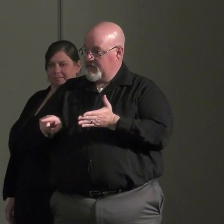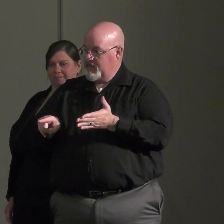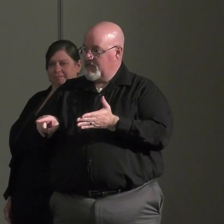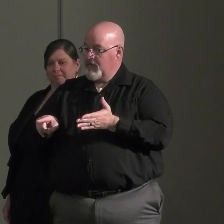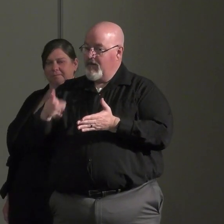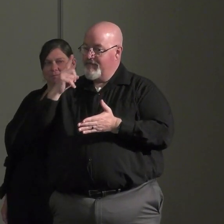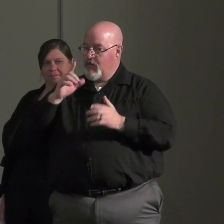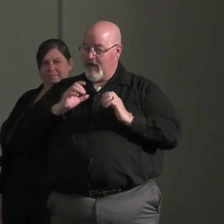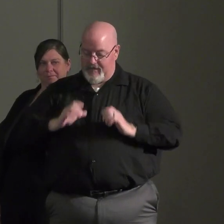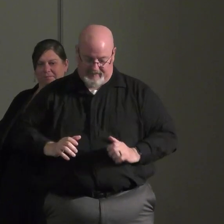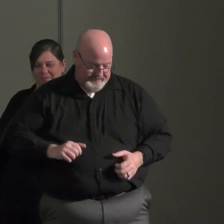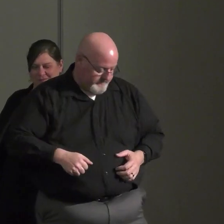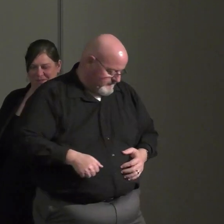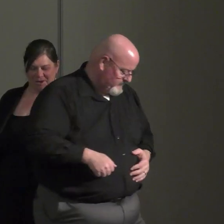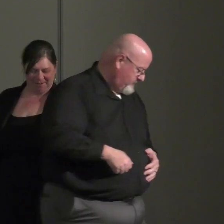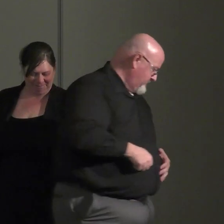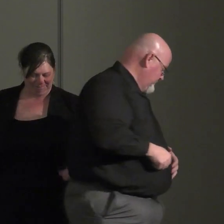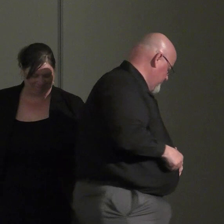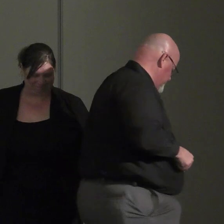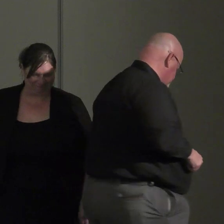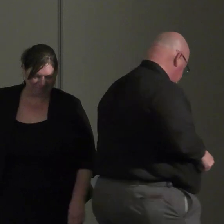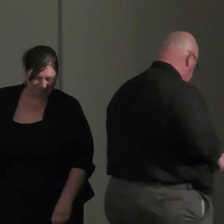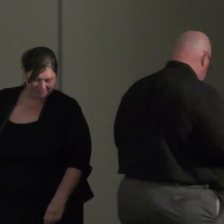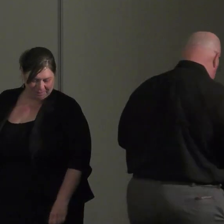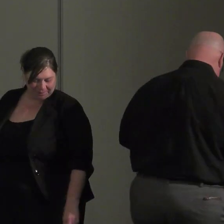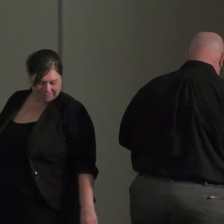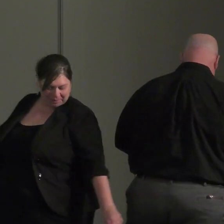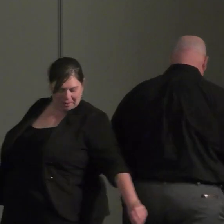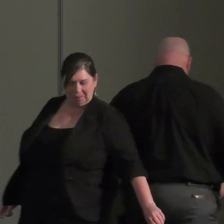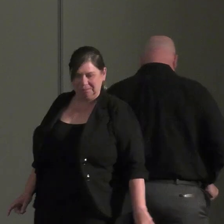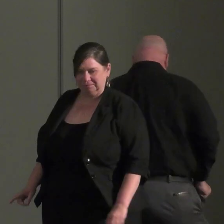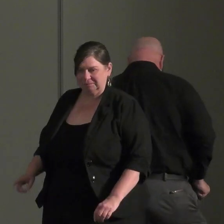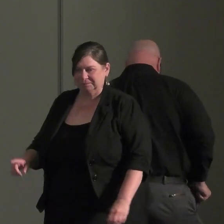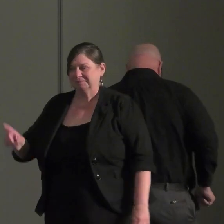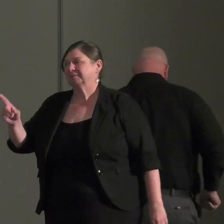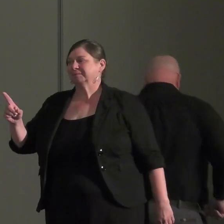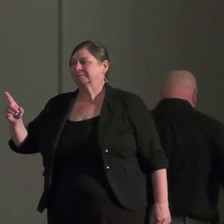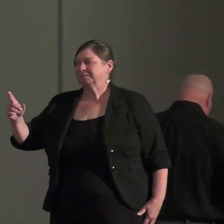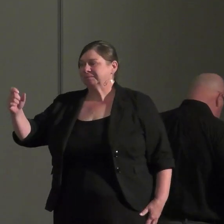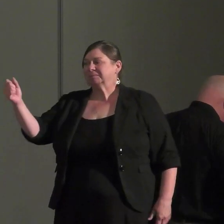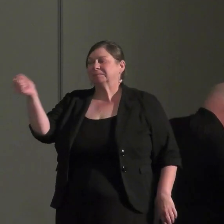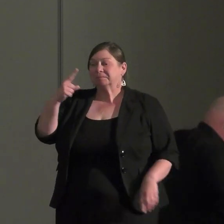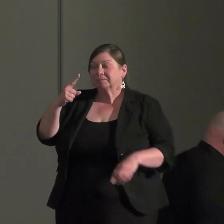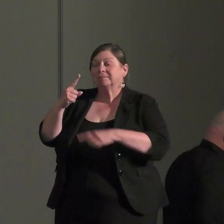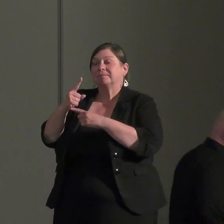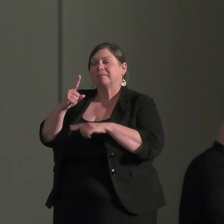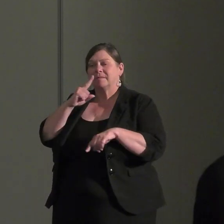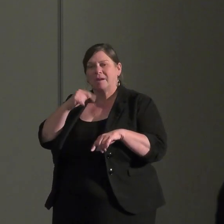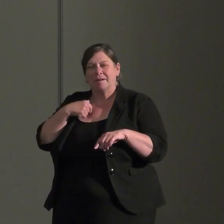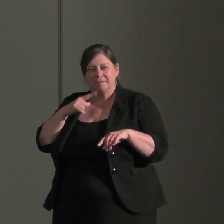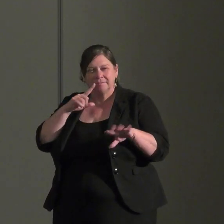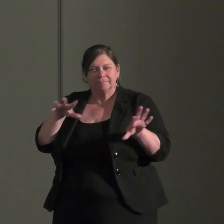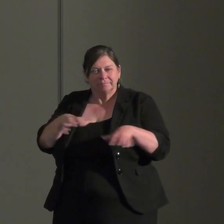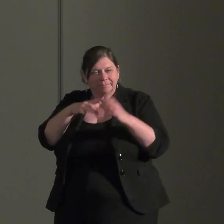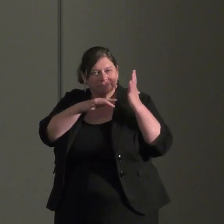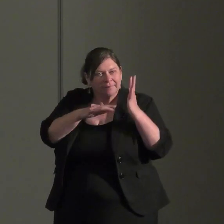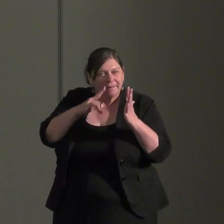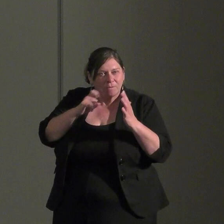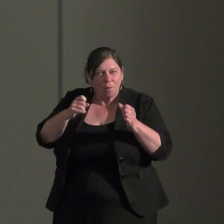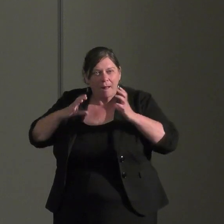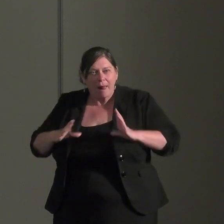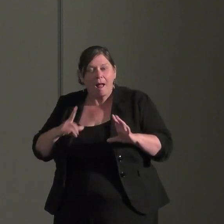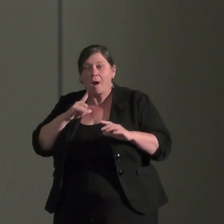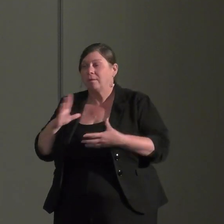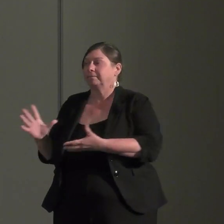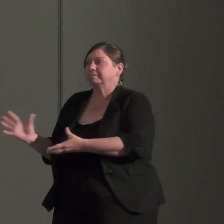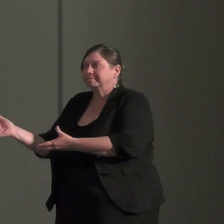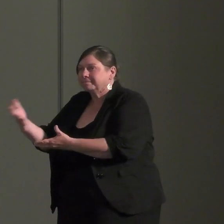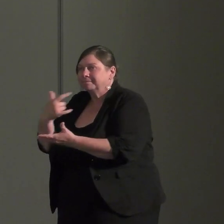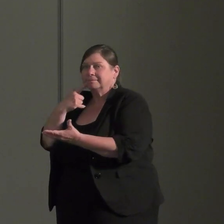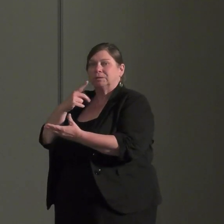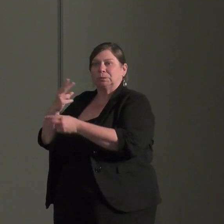a client? Felt like we got this. Performed it and got the user feedback and done the analyst